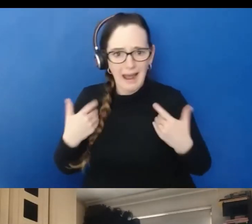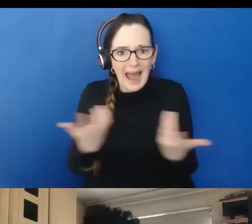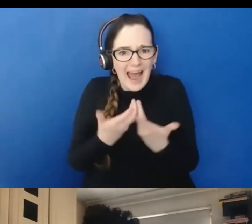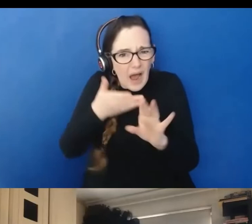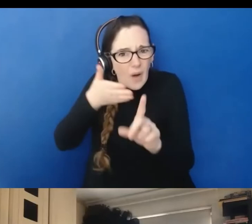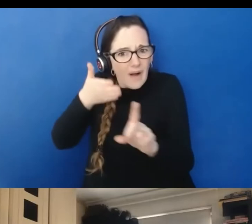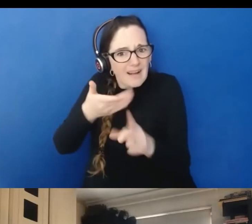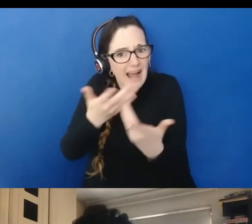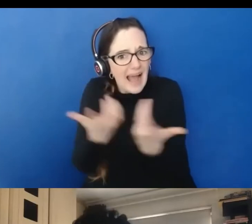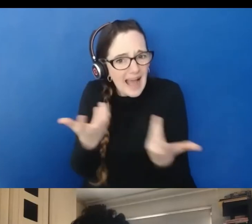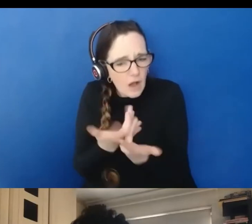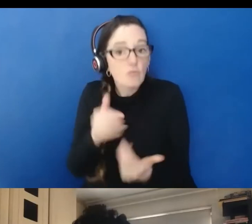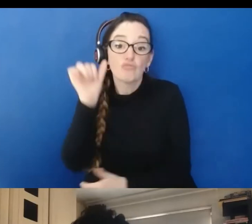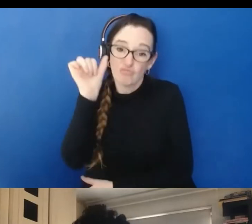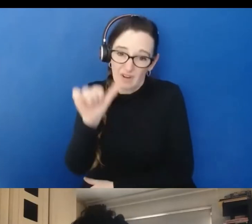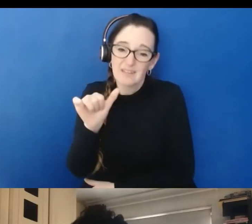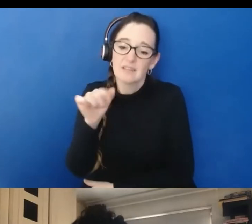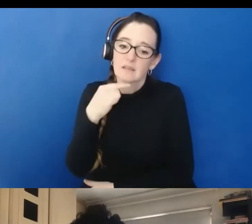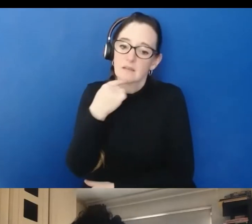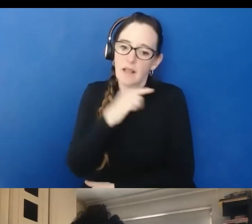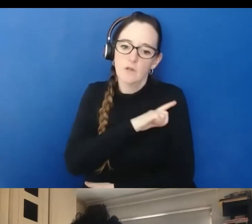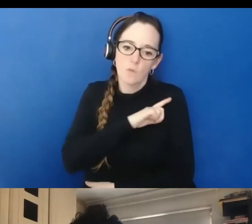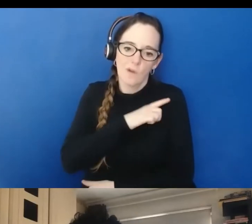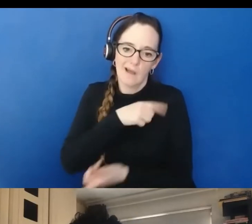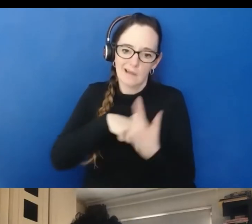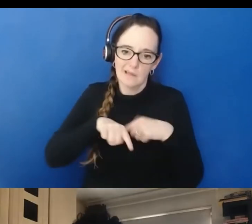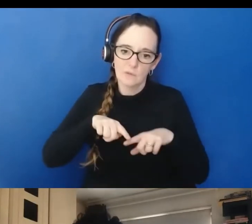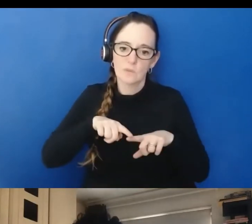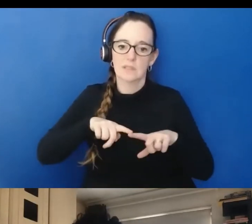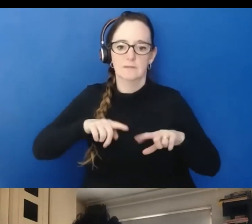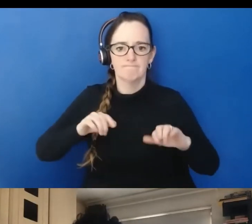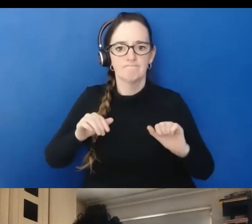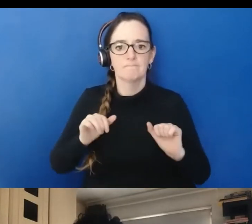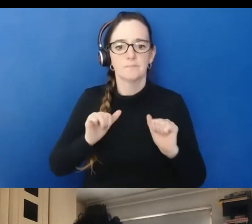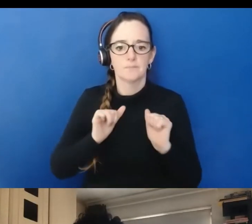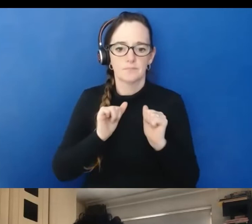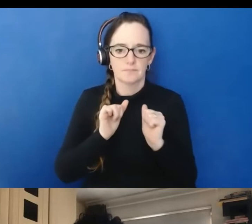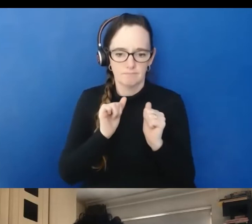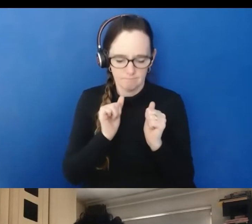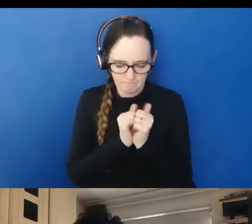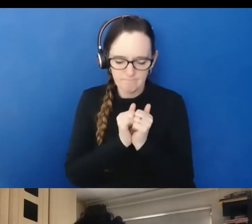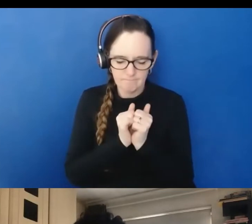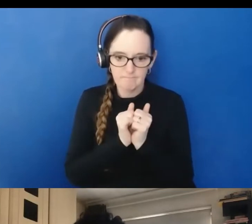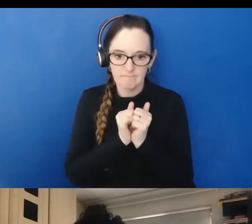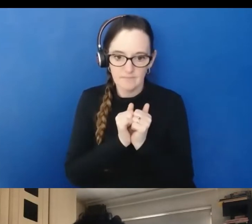out it them. That's why we decided to go first to our community